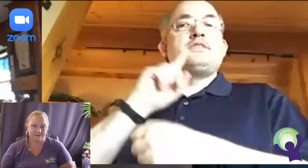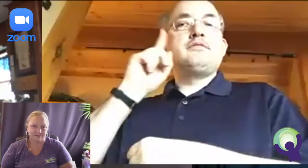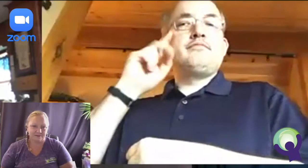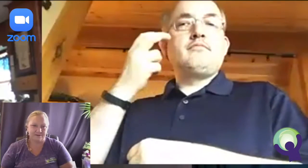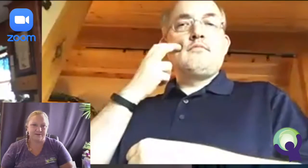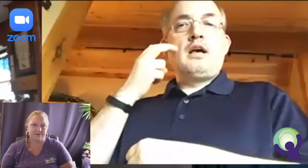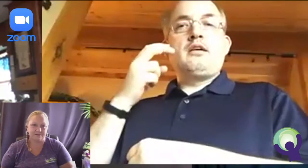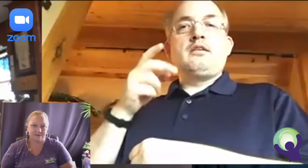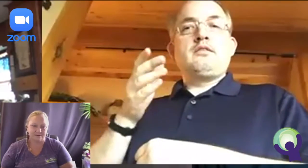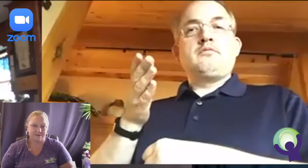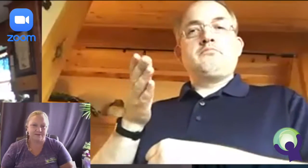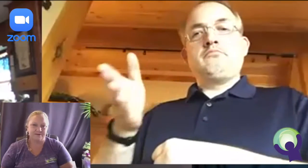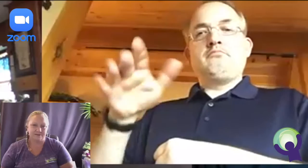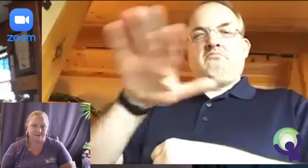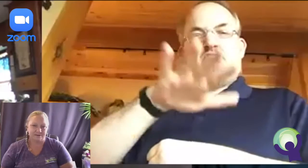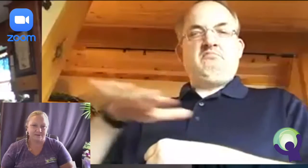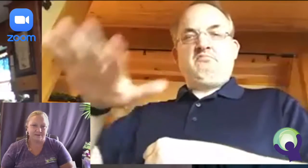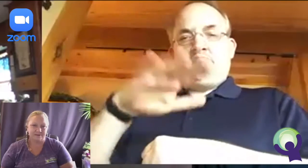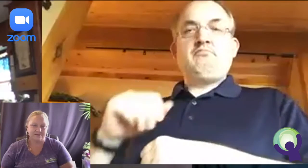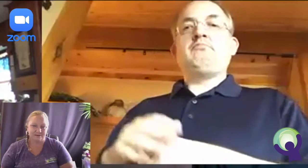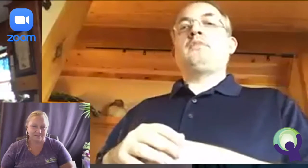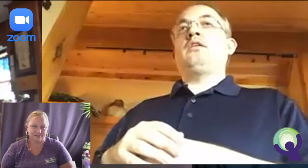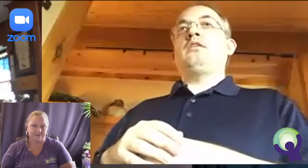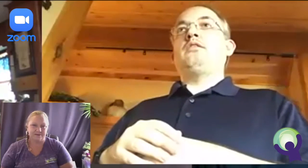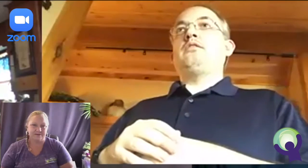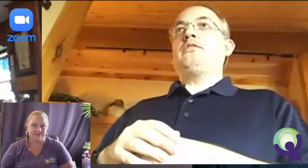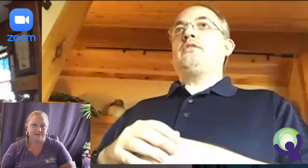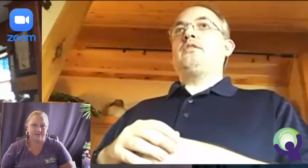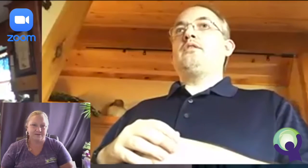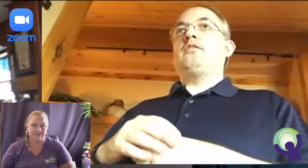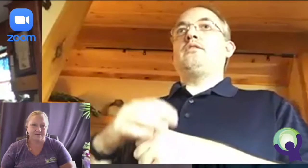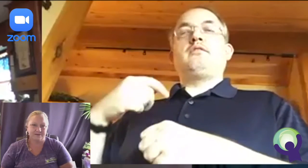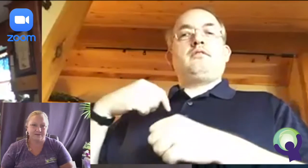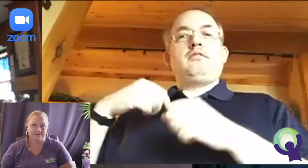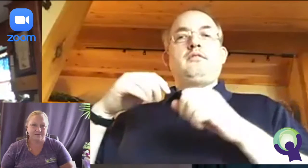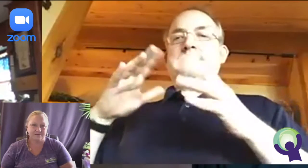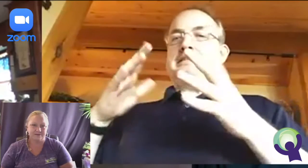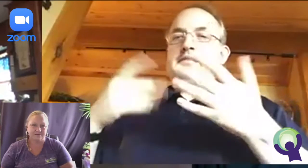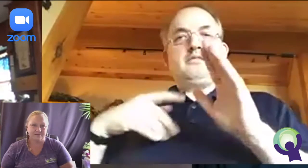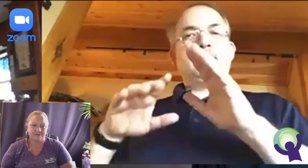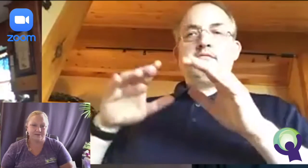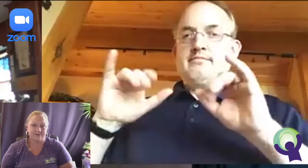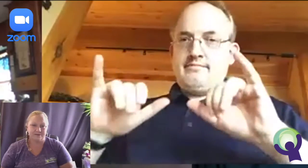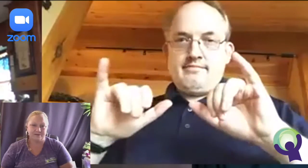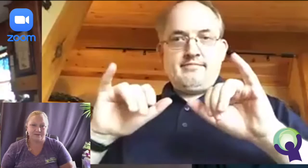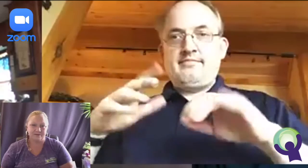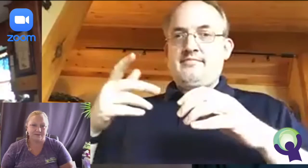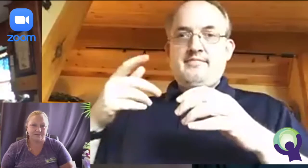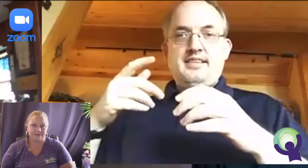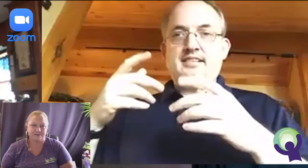for Puerto Rico, New York, Long Island and the Virgin Islands. That really helped me in my work.